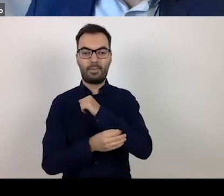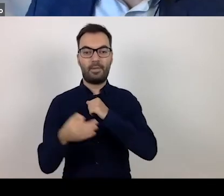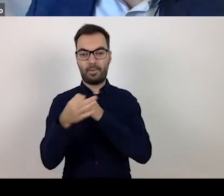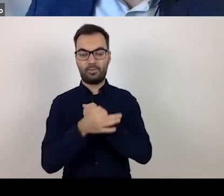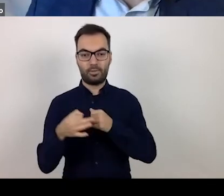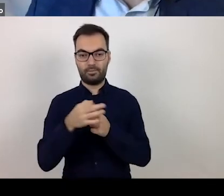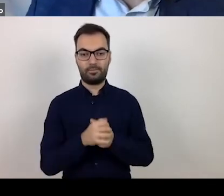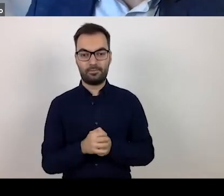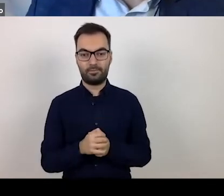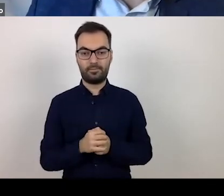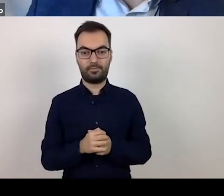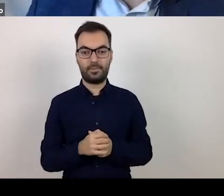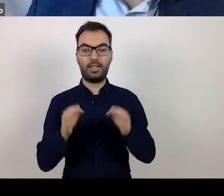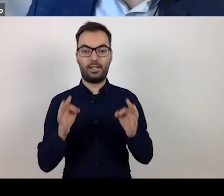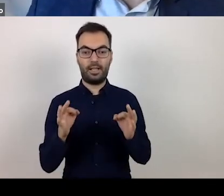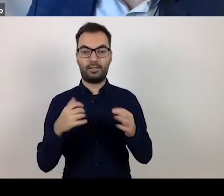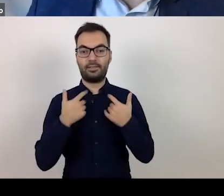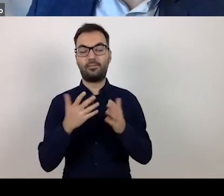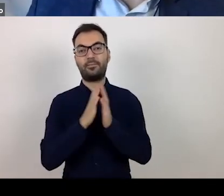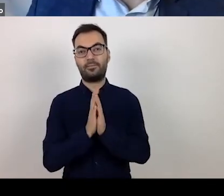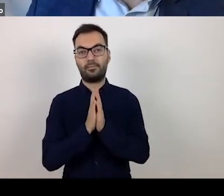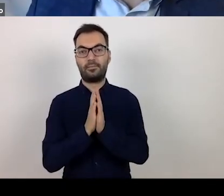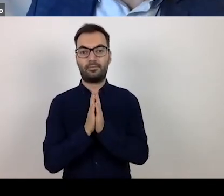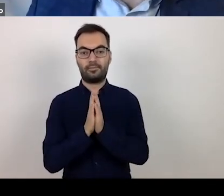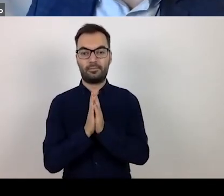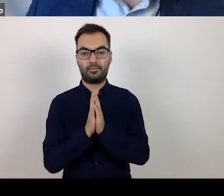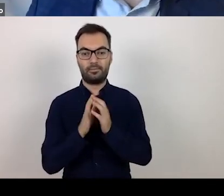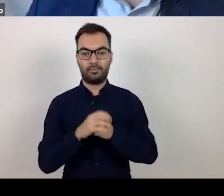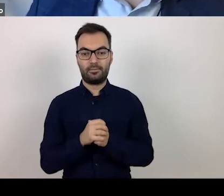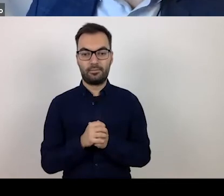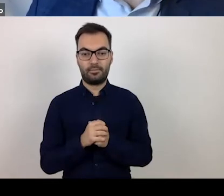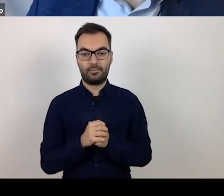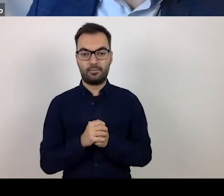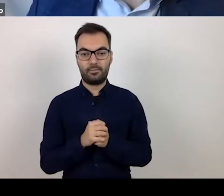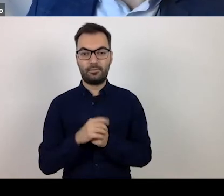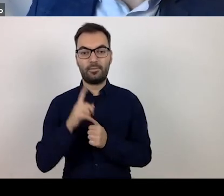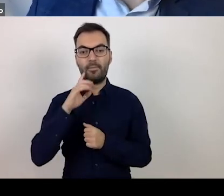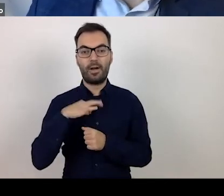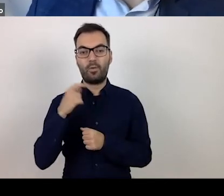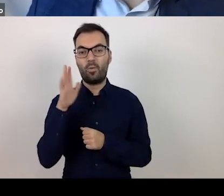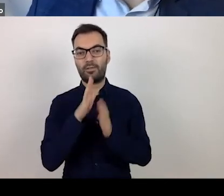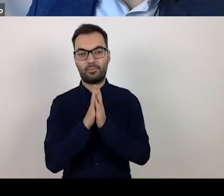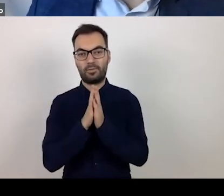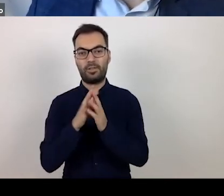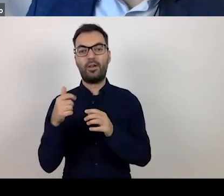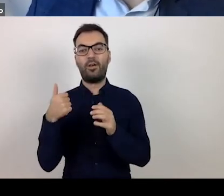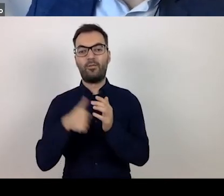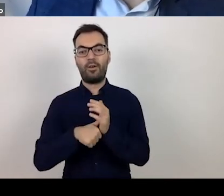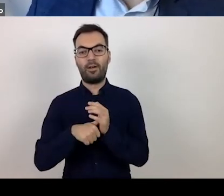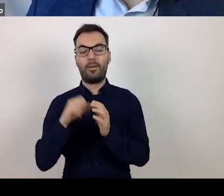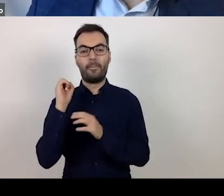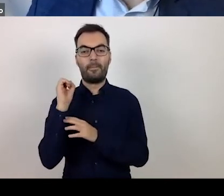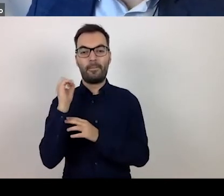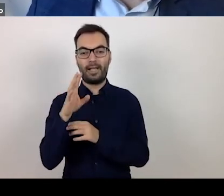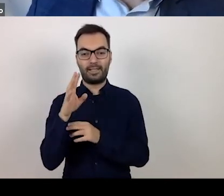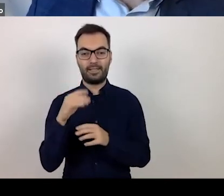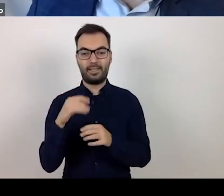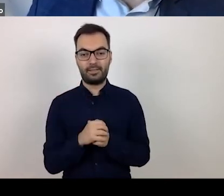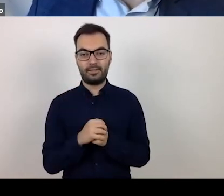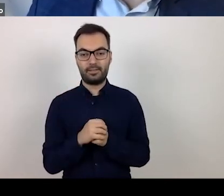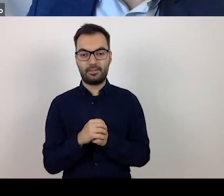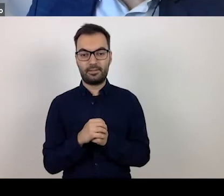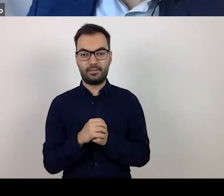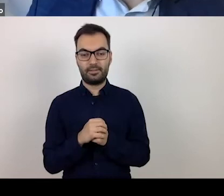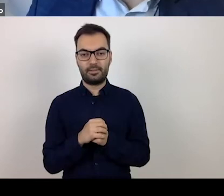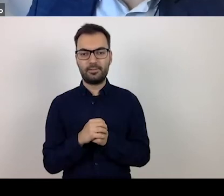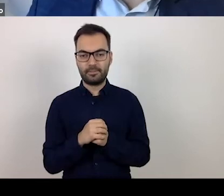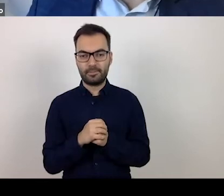Now I would like to ask Łukasz to present the survey questions,